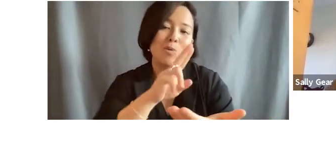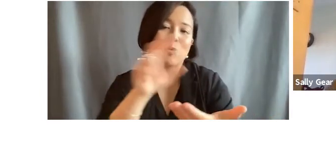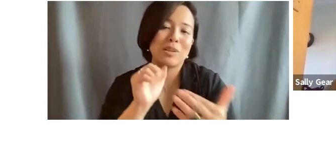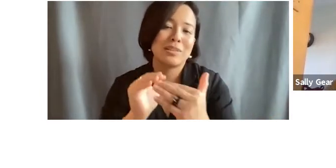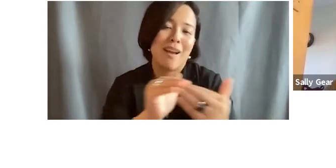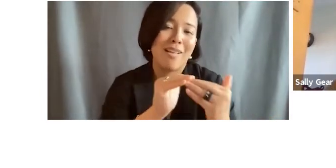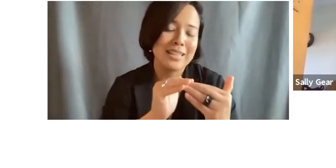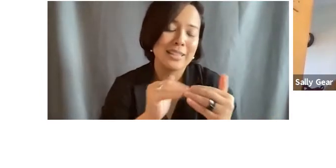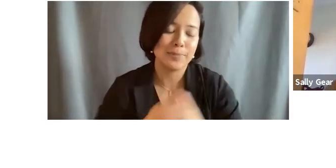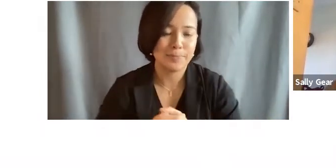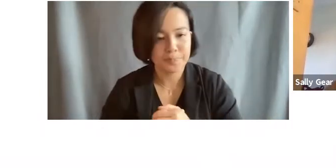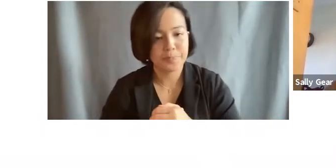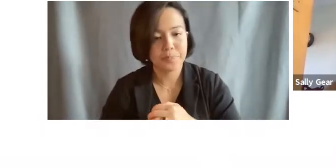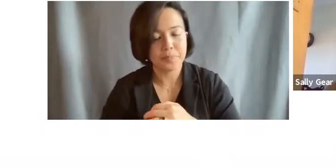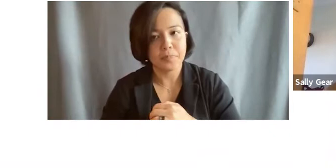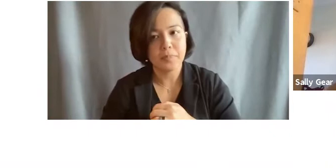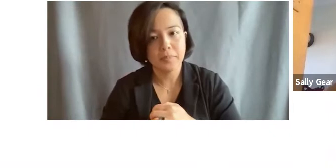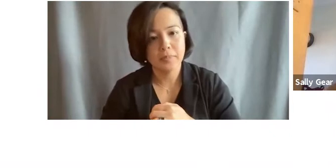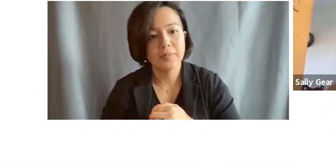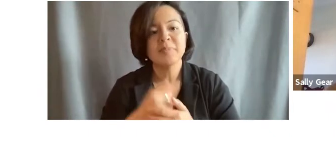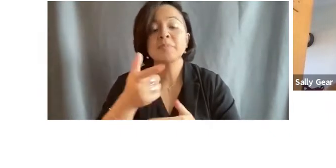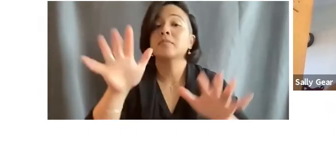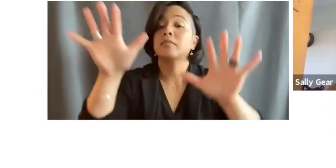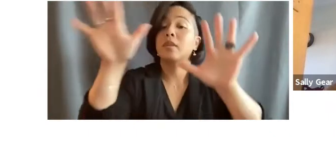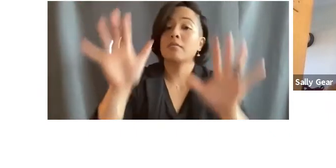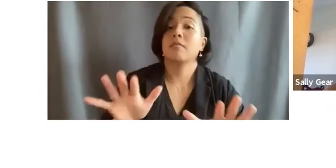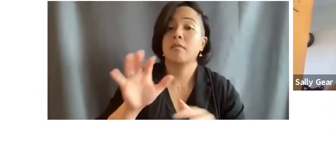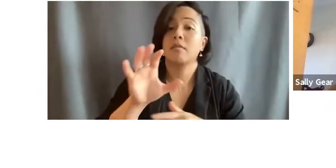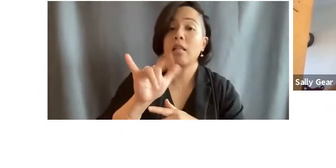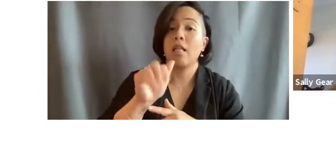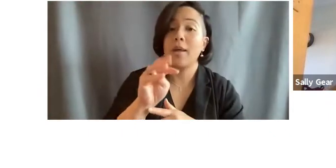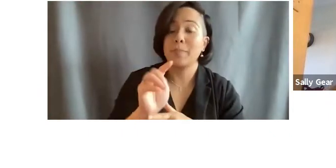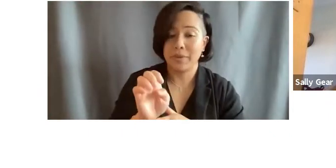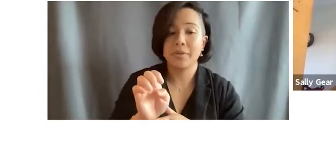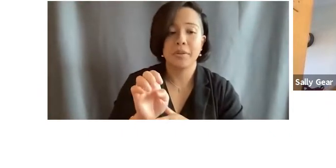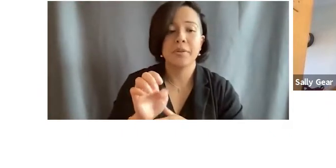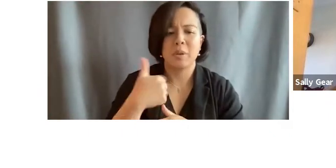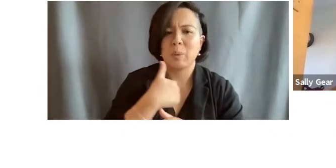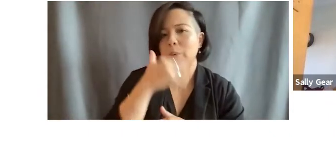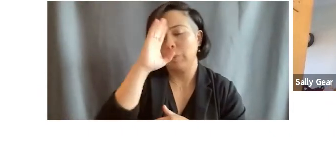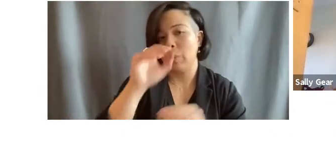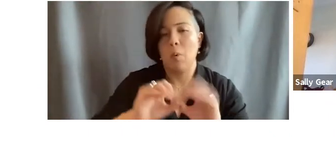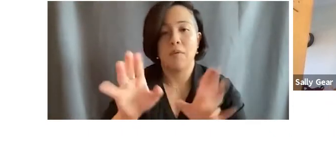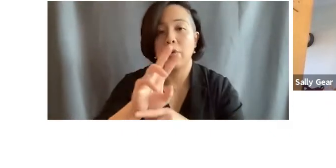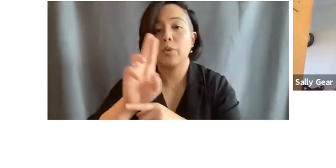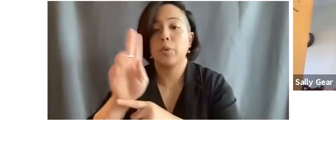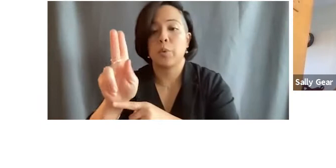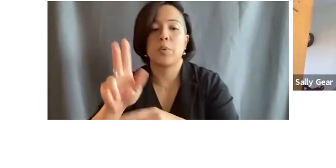on I'm at we know that obviously the UK is hosting cop20, Quantico 26